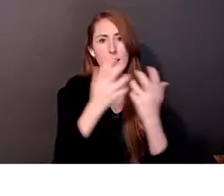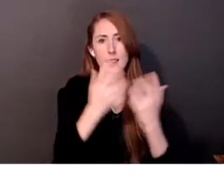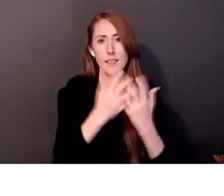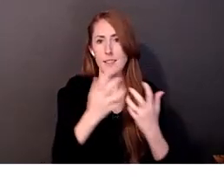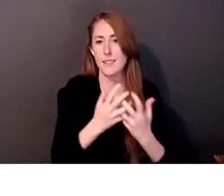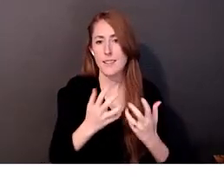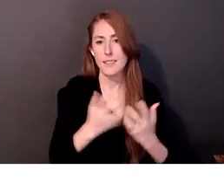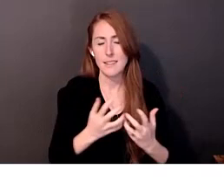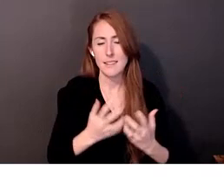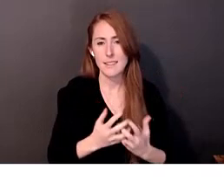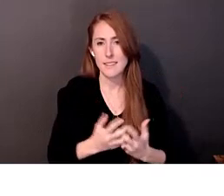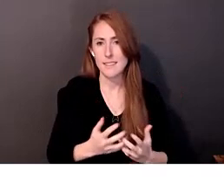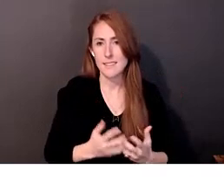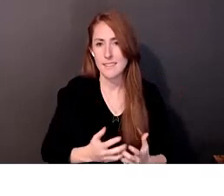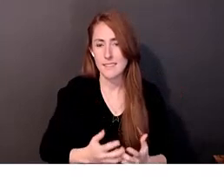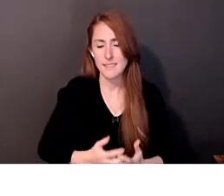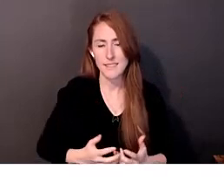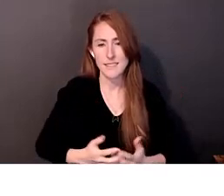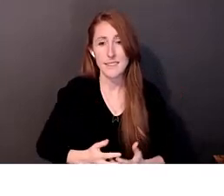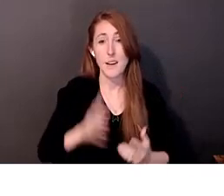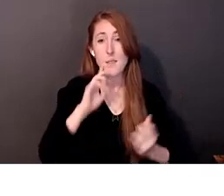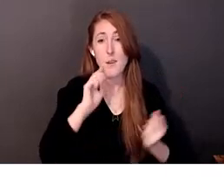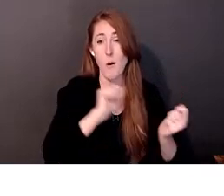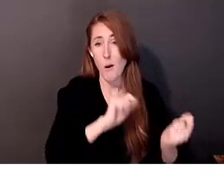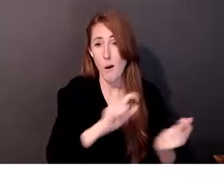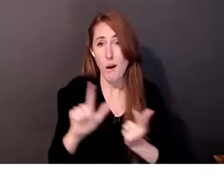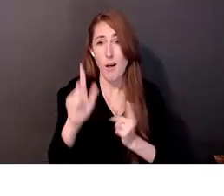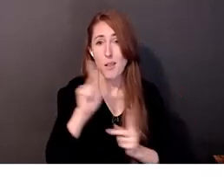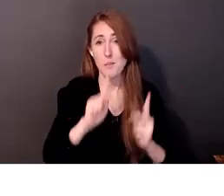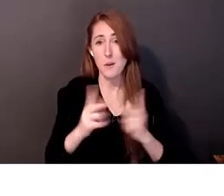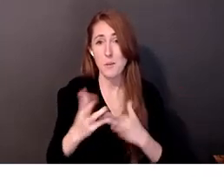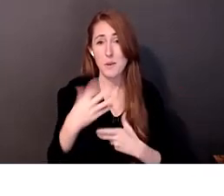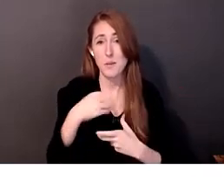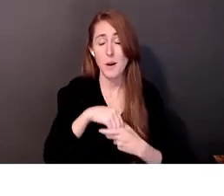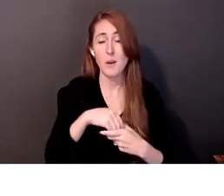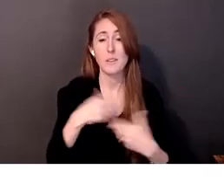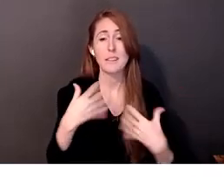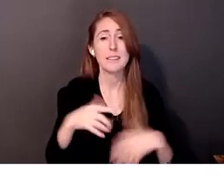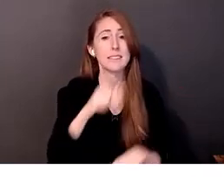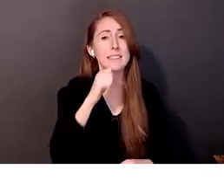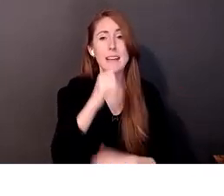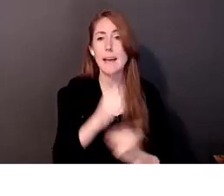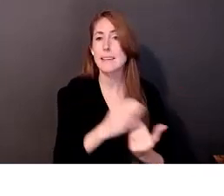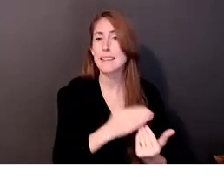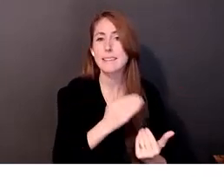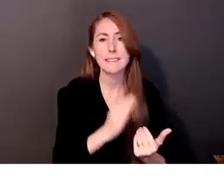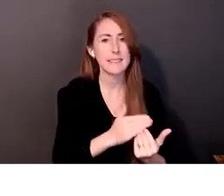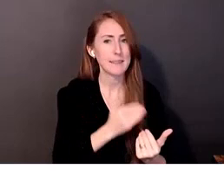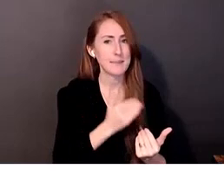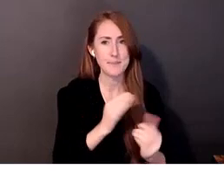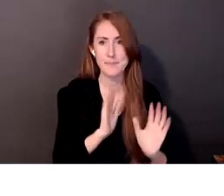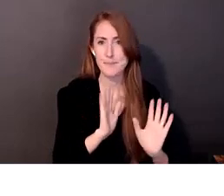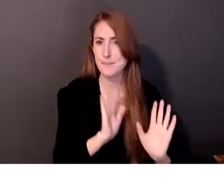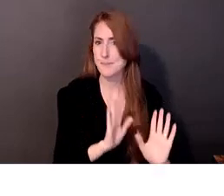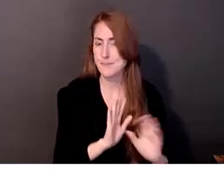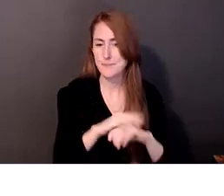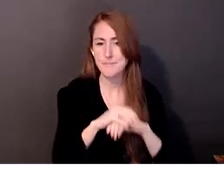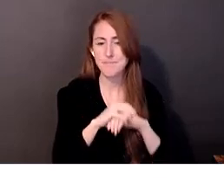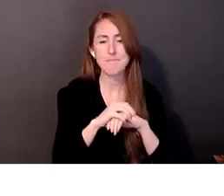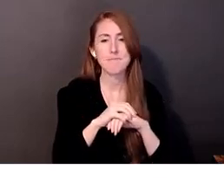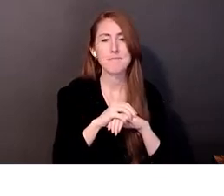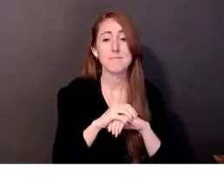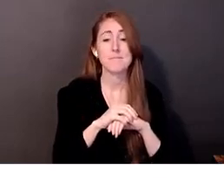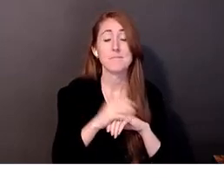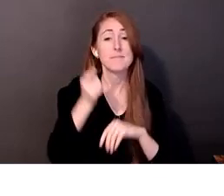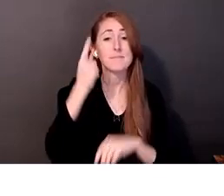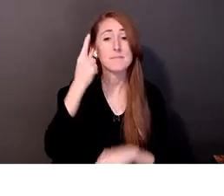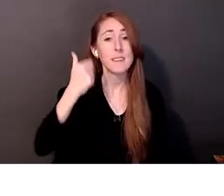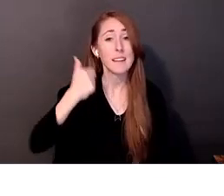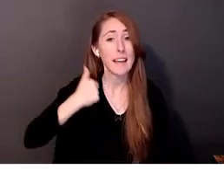of everyone was not easy at all because Canada also